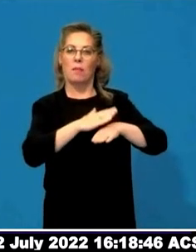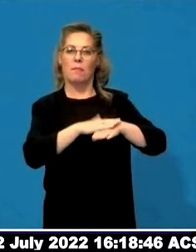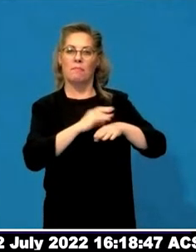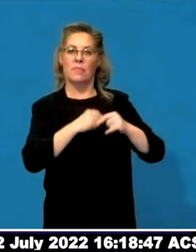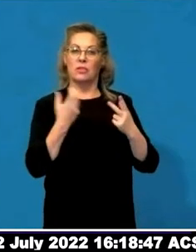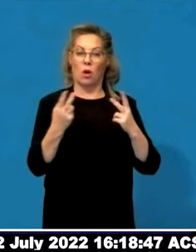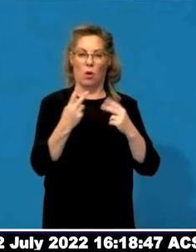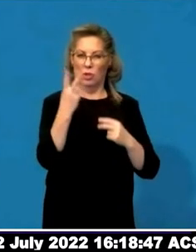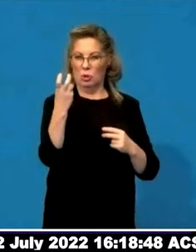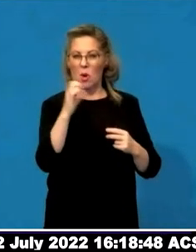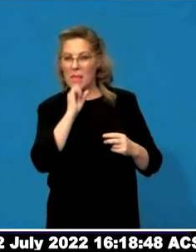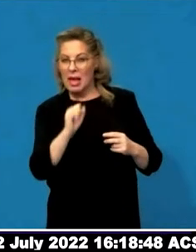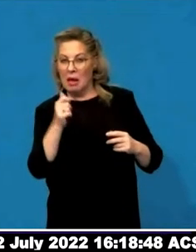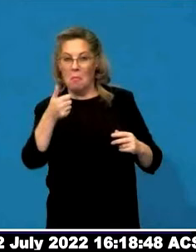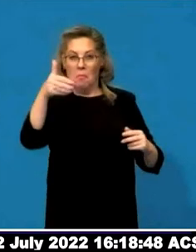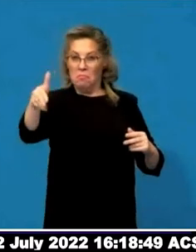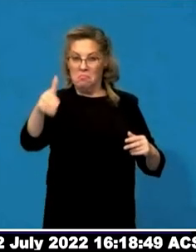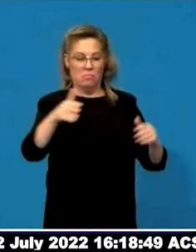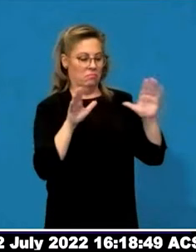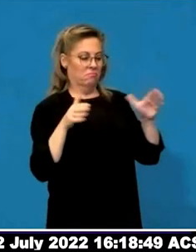And were you concerned that maybe if you were all there